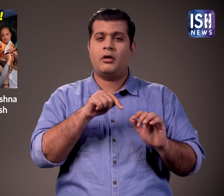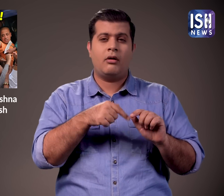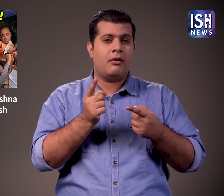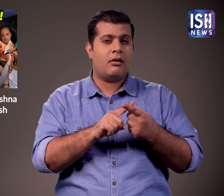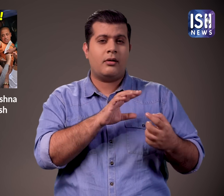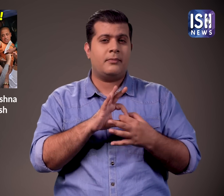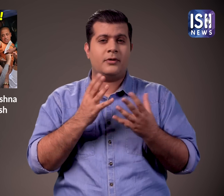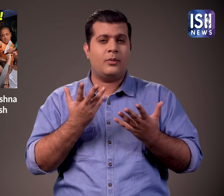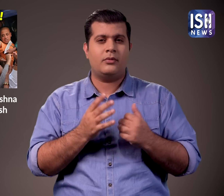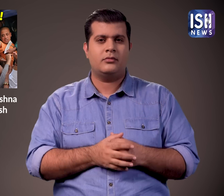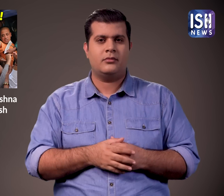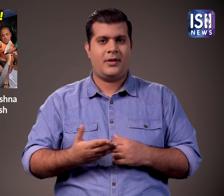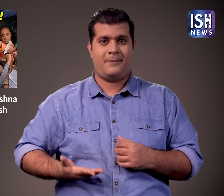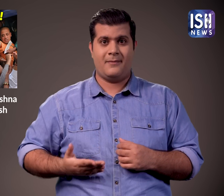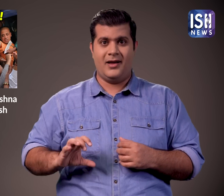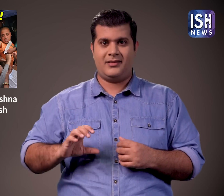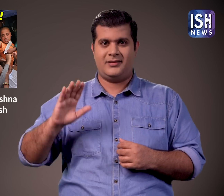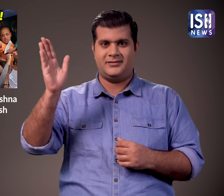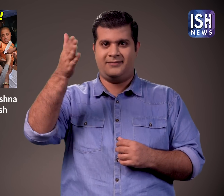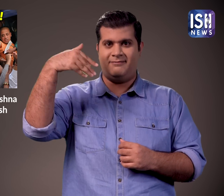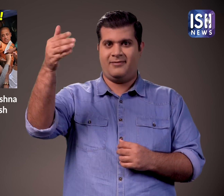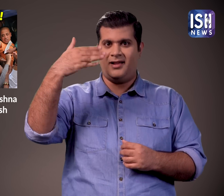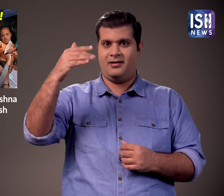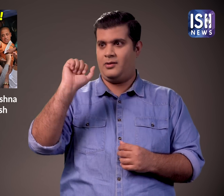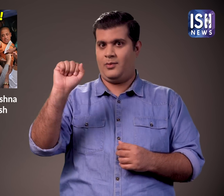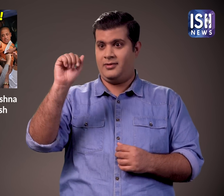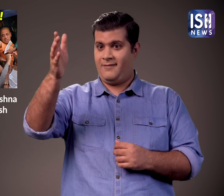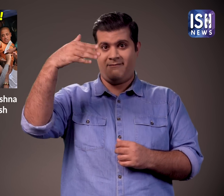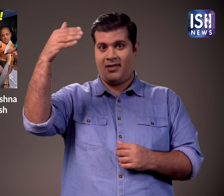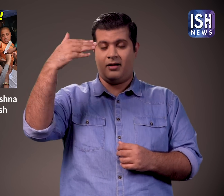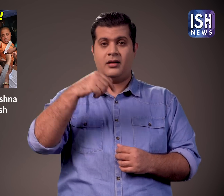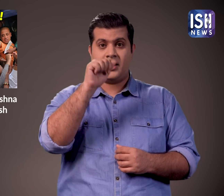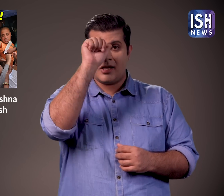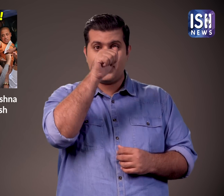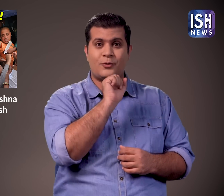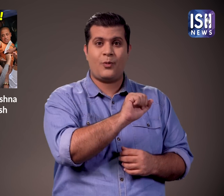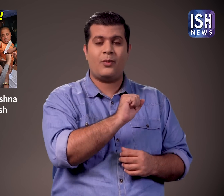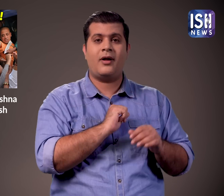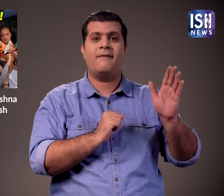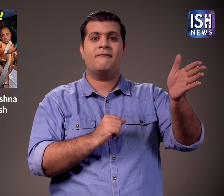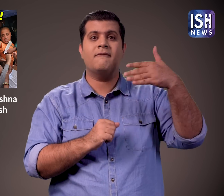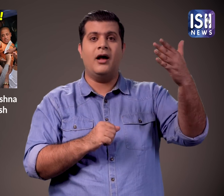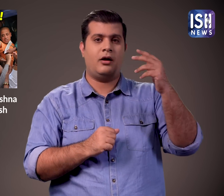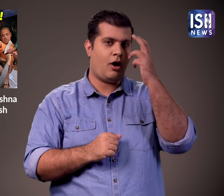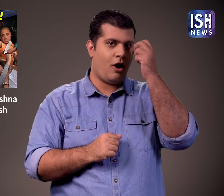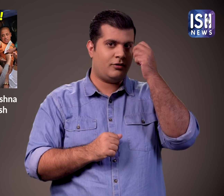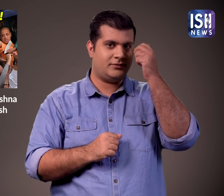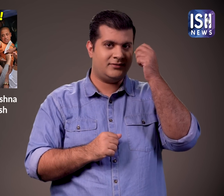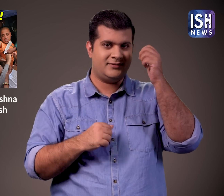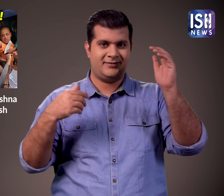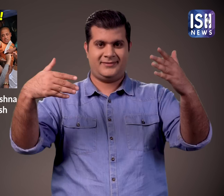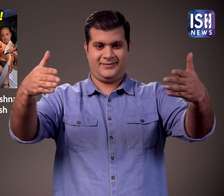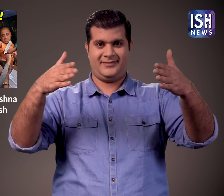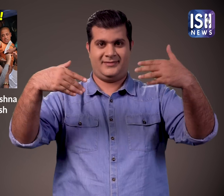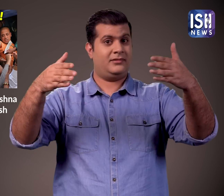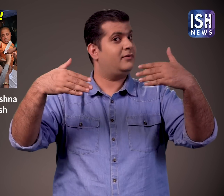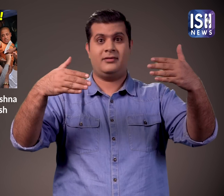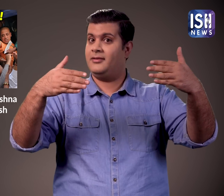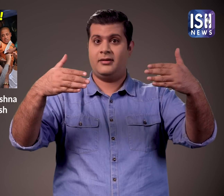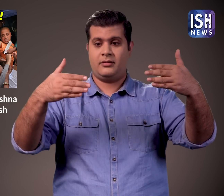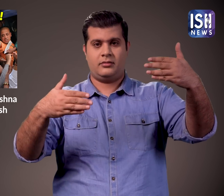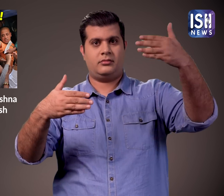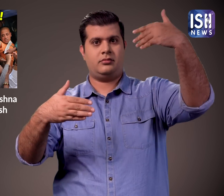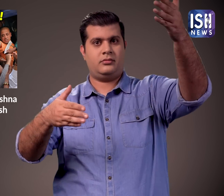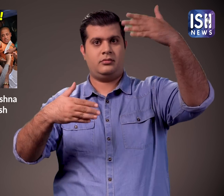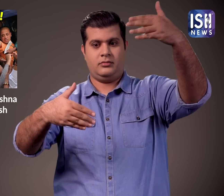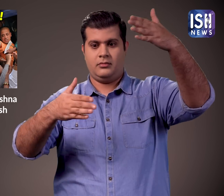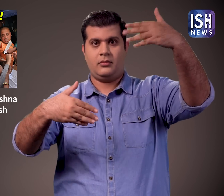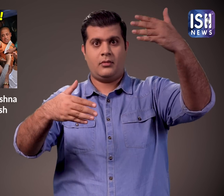During this rally it was alleged that he kept the saffron flag above Bangladesh's flag.